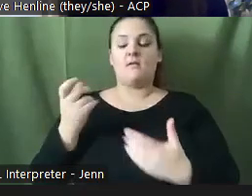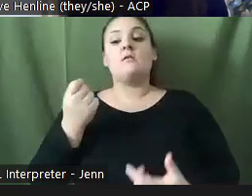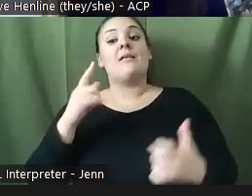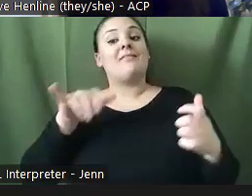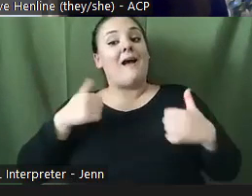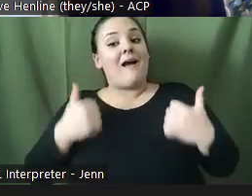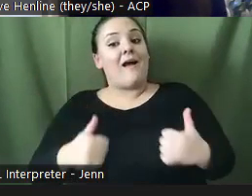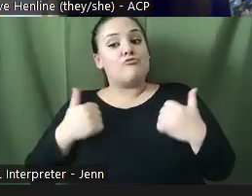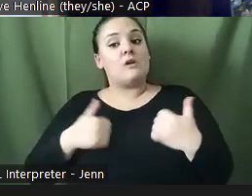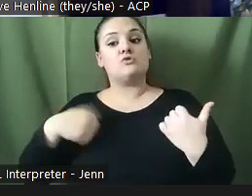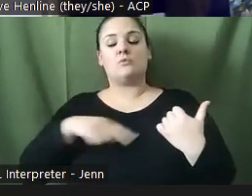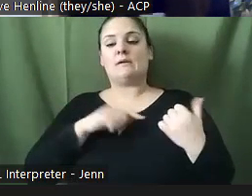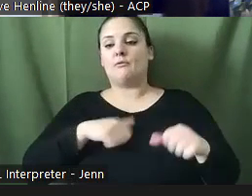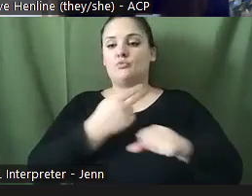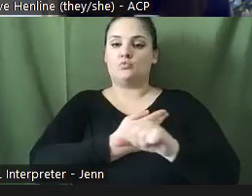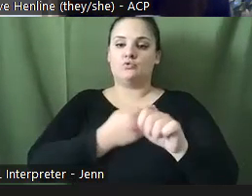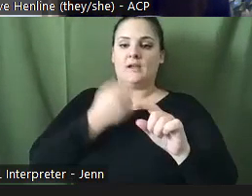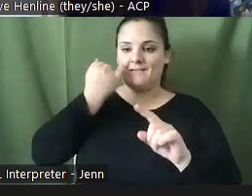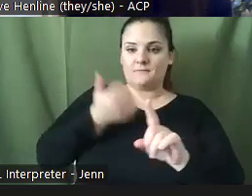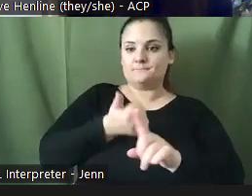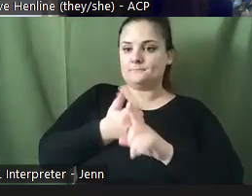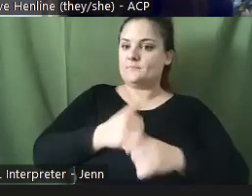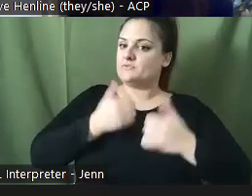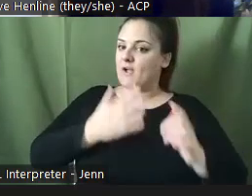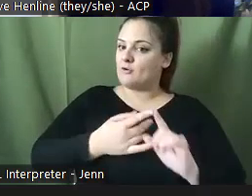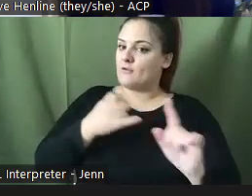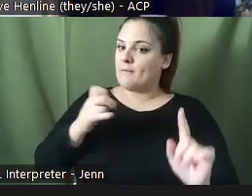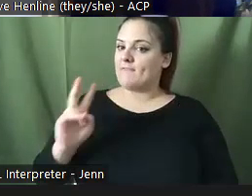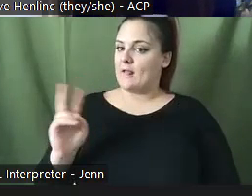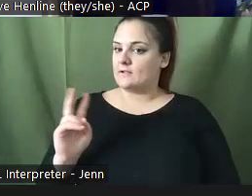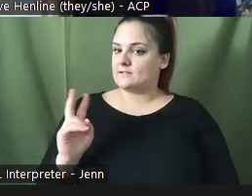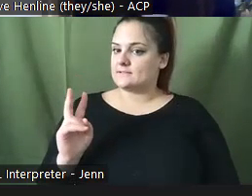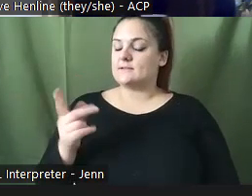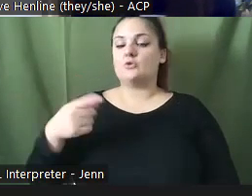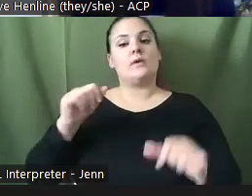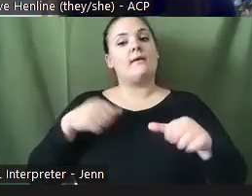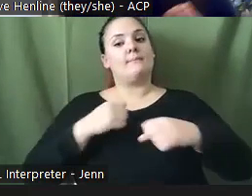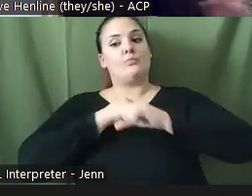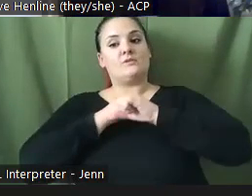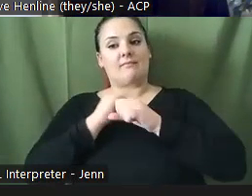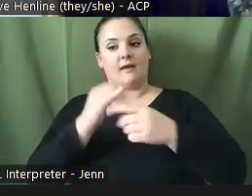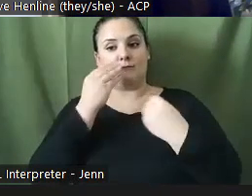survivor of violence to protect the information of where you're literally living, and use a substitute